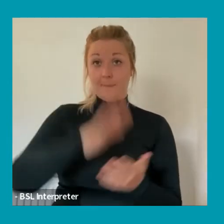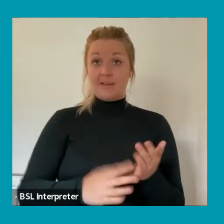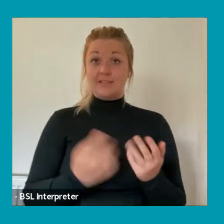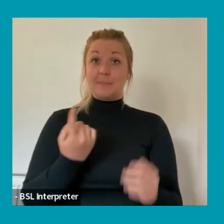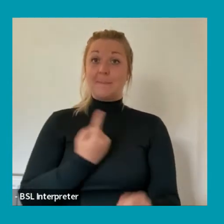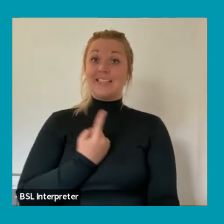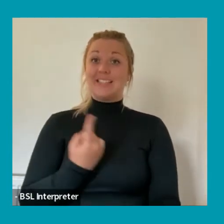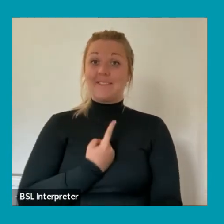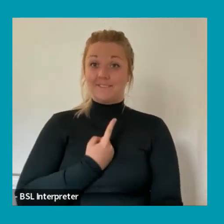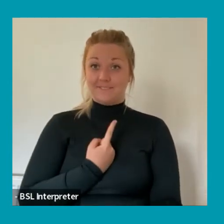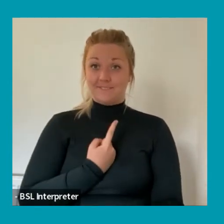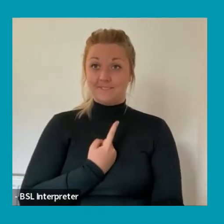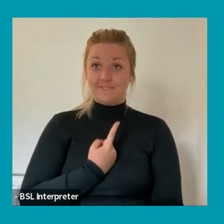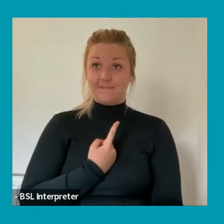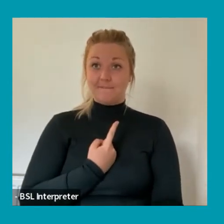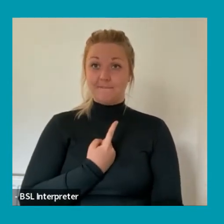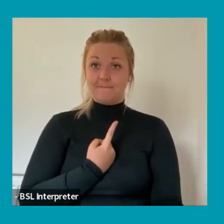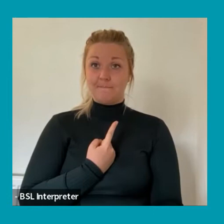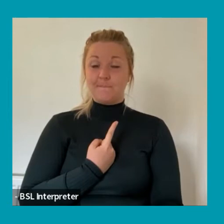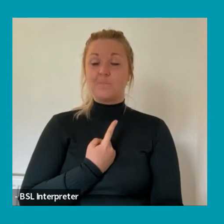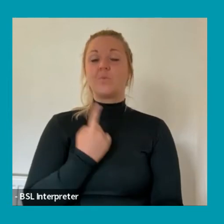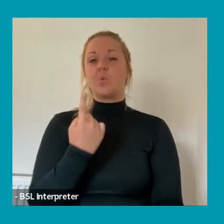you know one of the clinical commission groups, they were